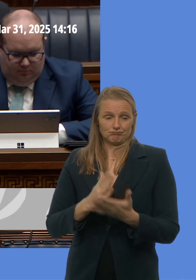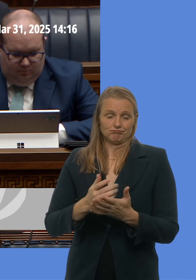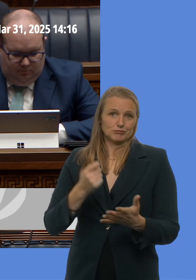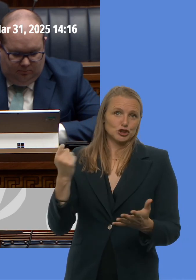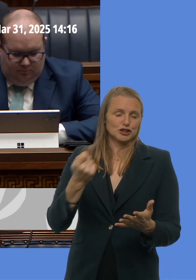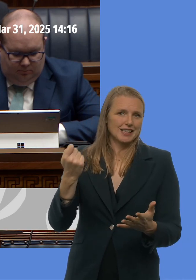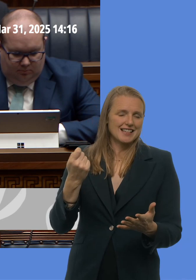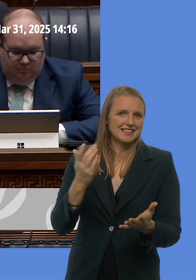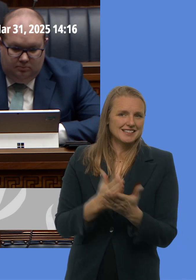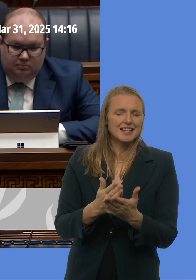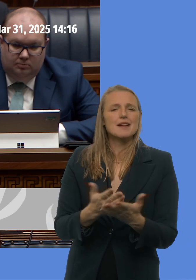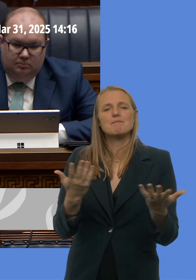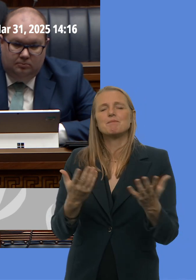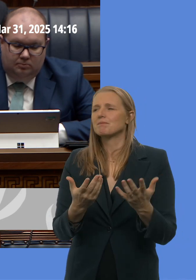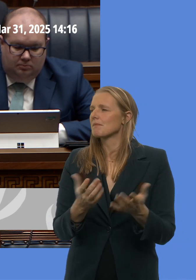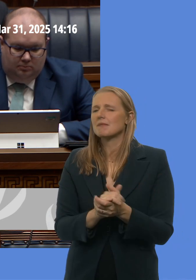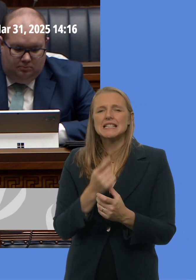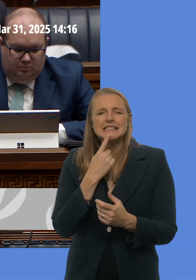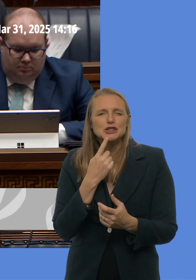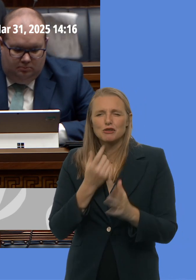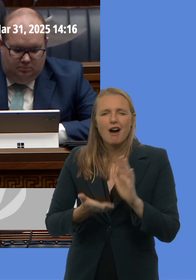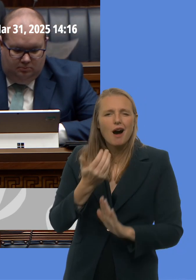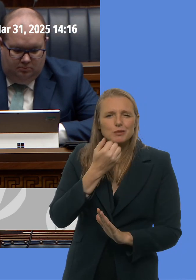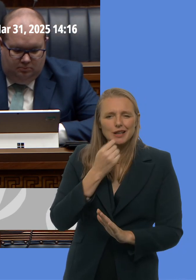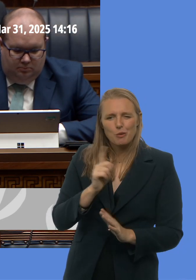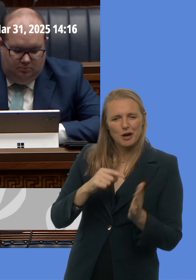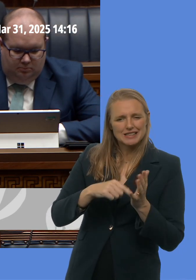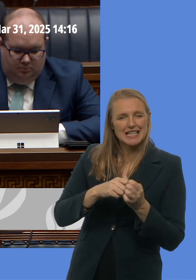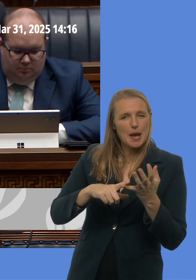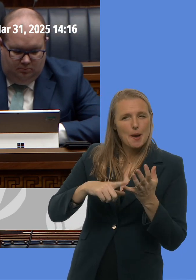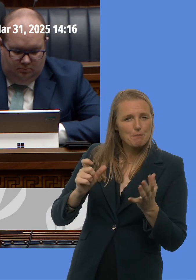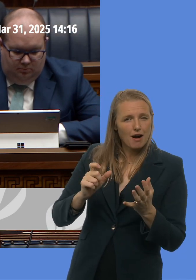I will give you an update on what is happening and what has been delivered.